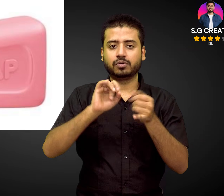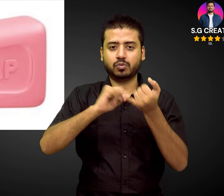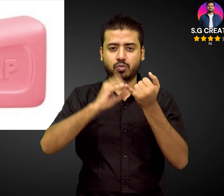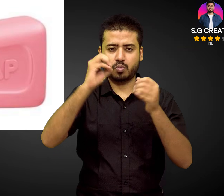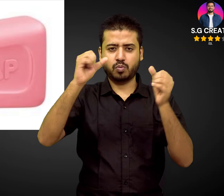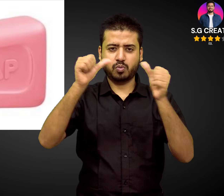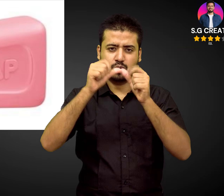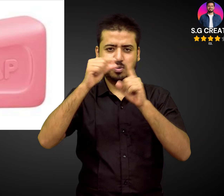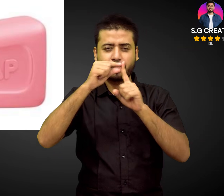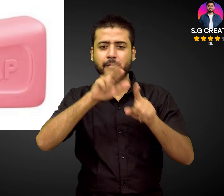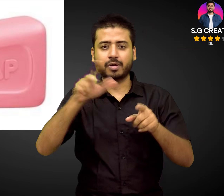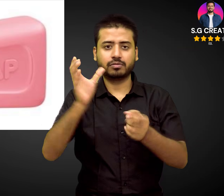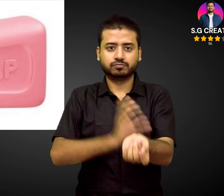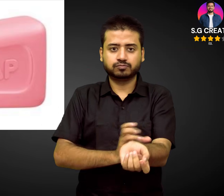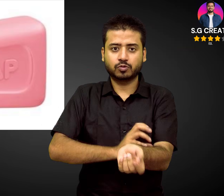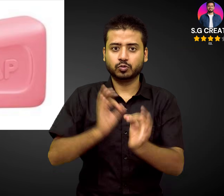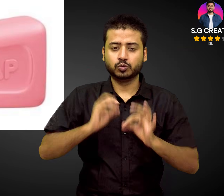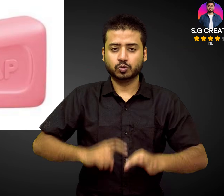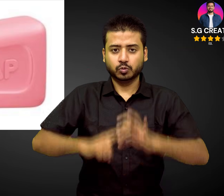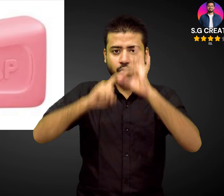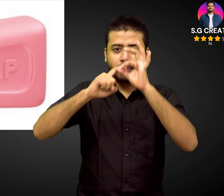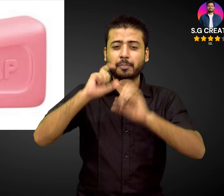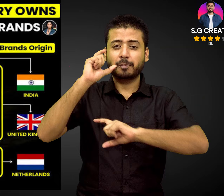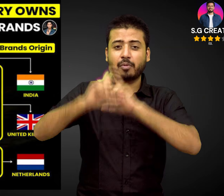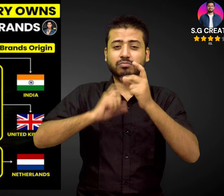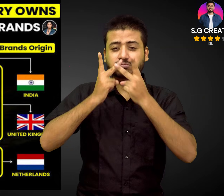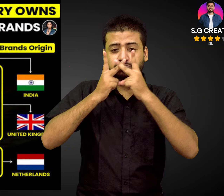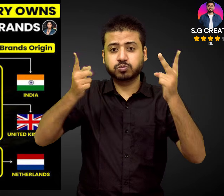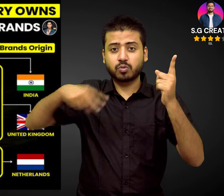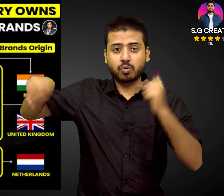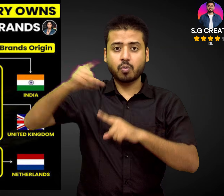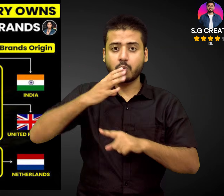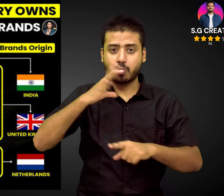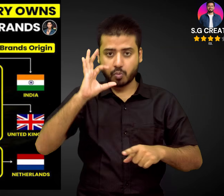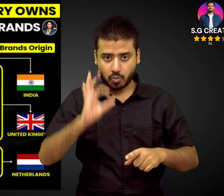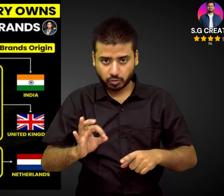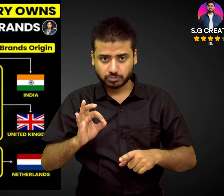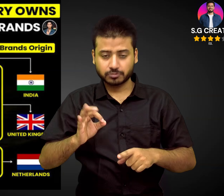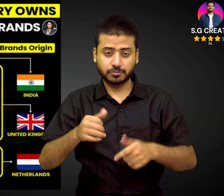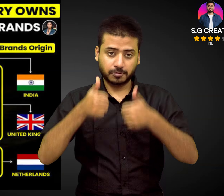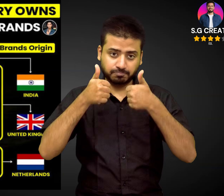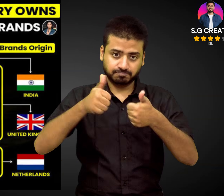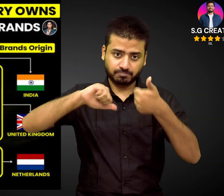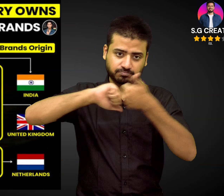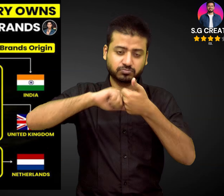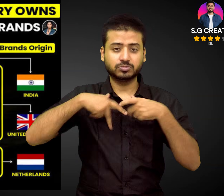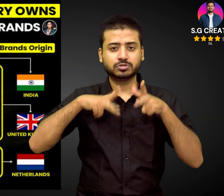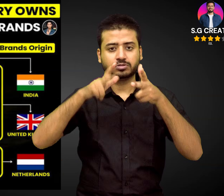while fake synthetic detergent, send it bars are harmful, fundamentally misunderstand both the